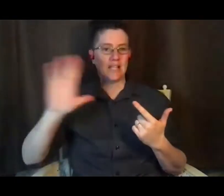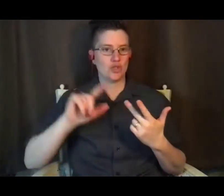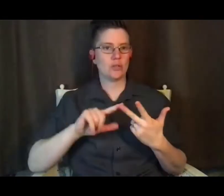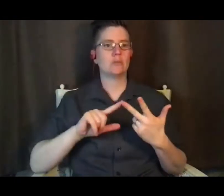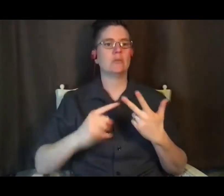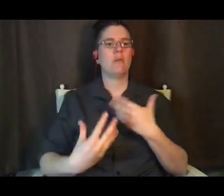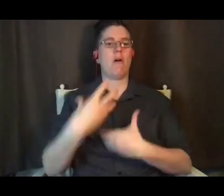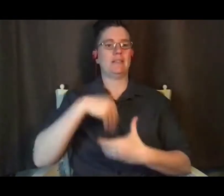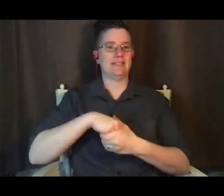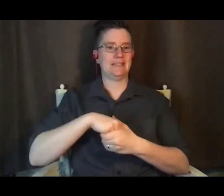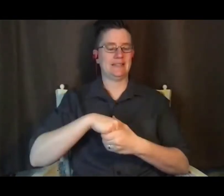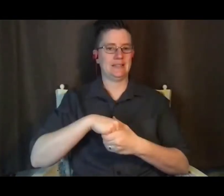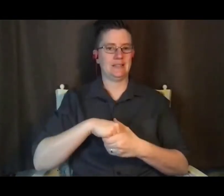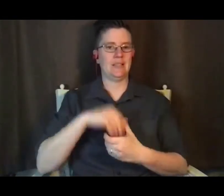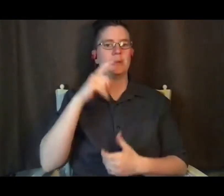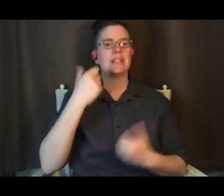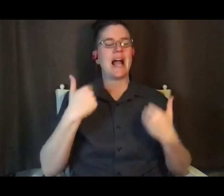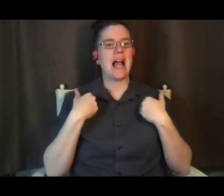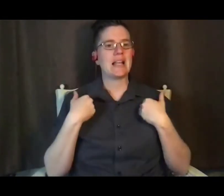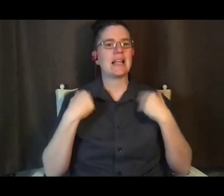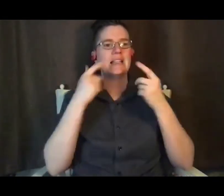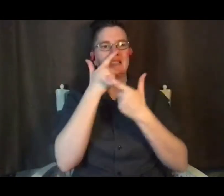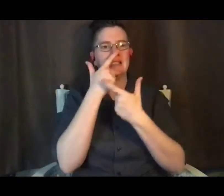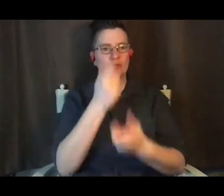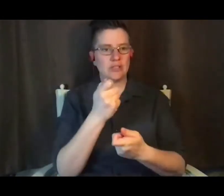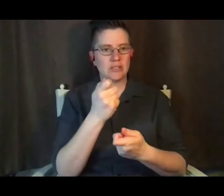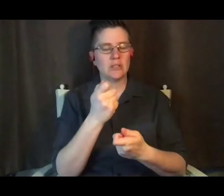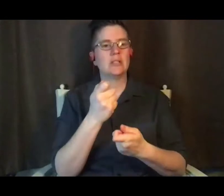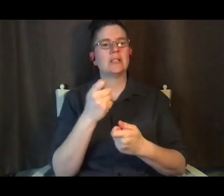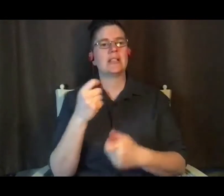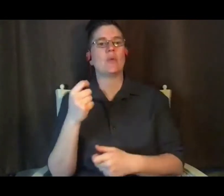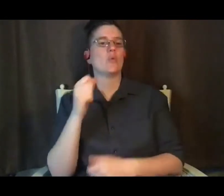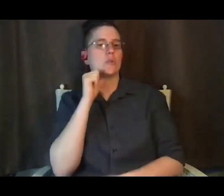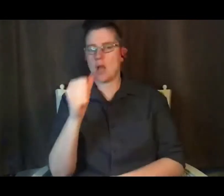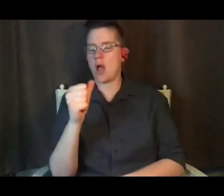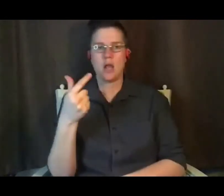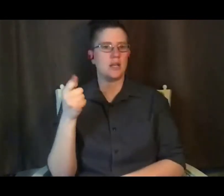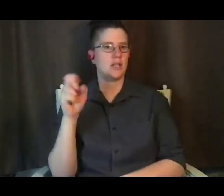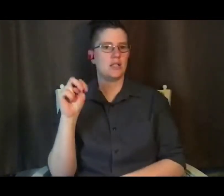were not considered gender and age appropriate meant that i must be violent that i must be